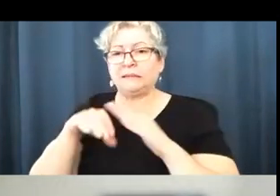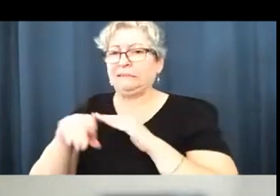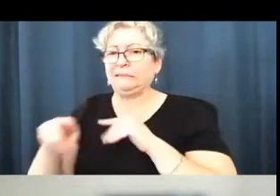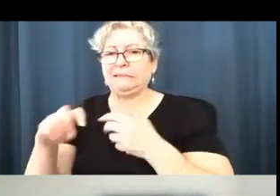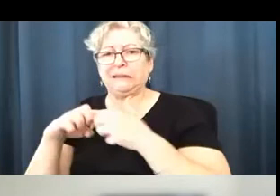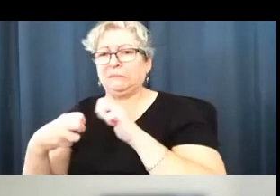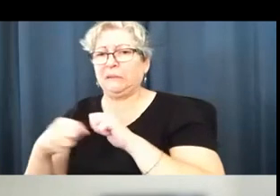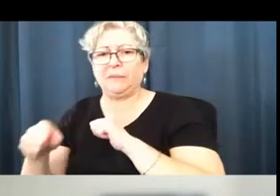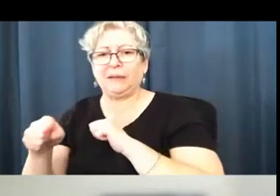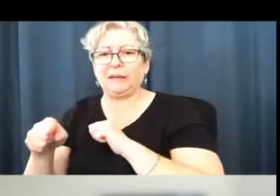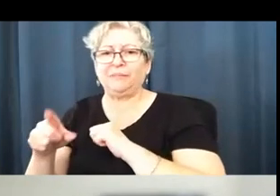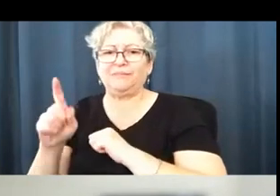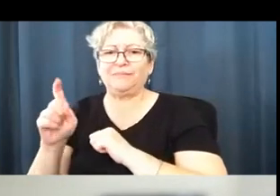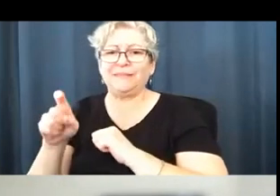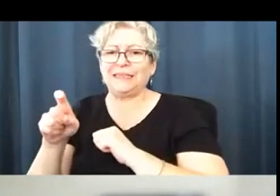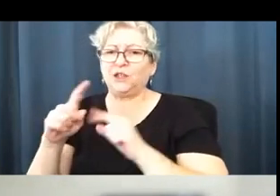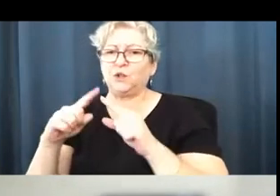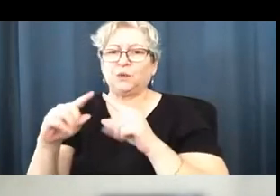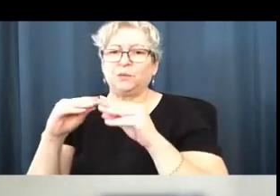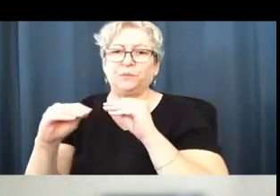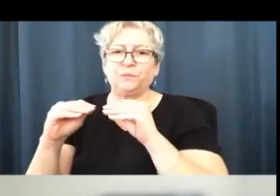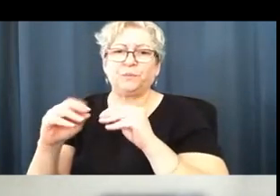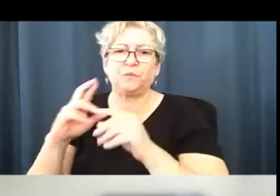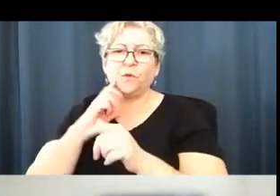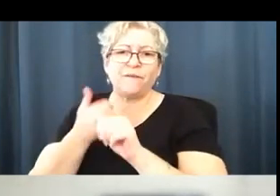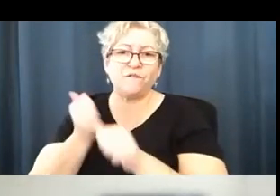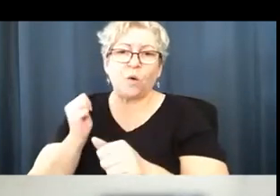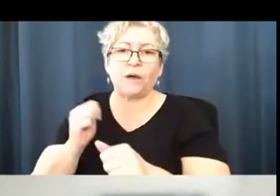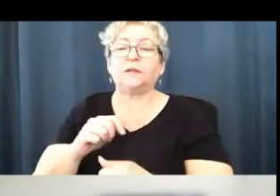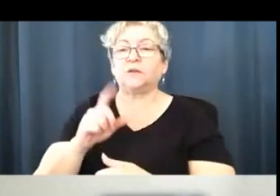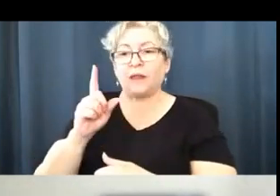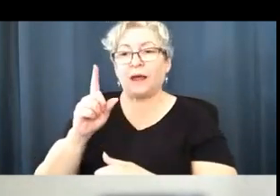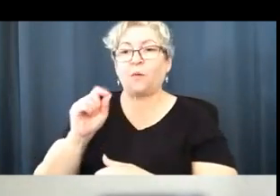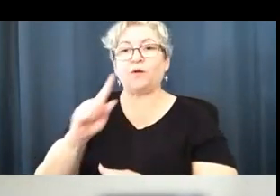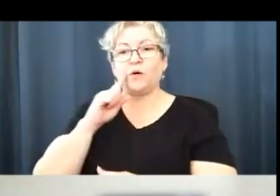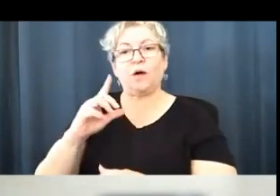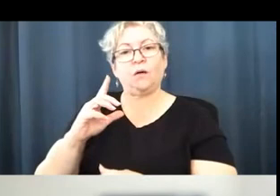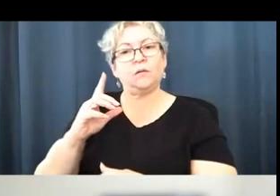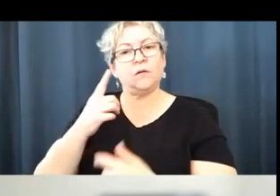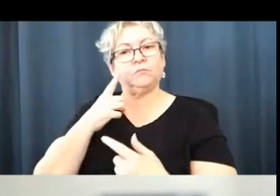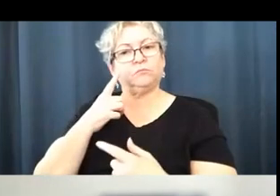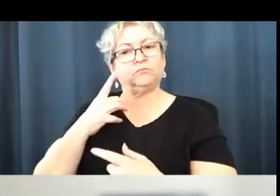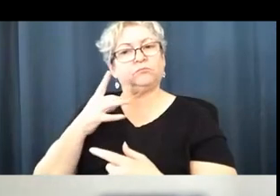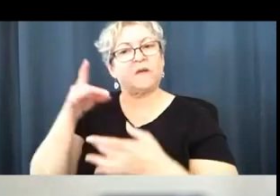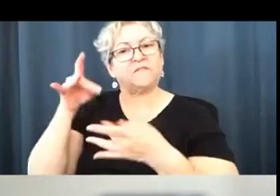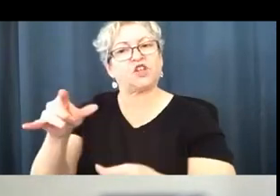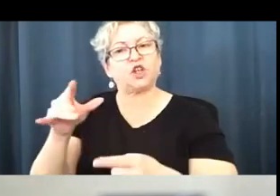that you probably are going to want to avoid. And so, that's one way to efficiently use your resources